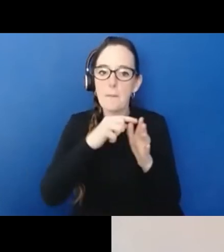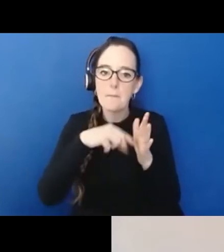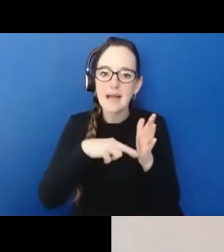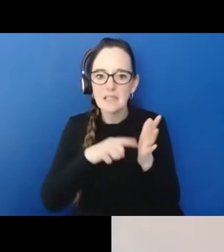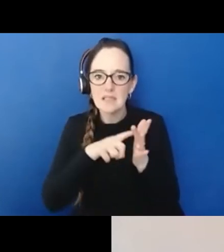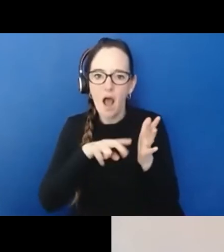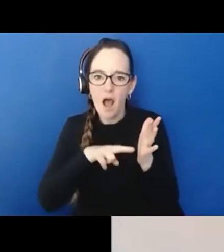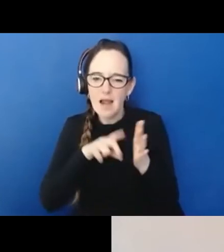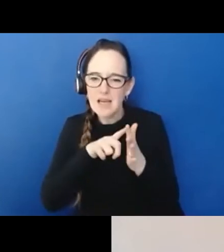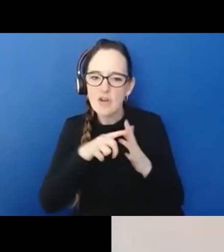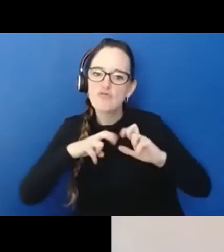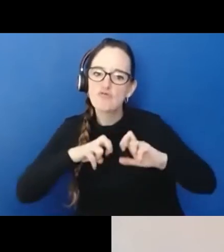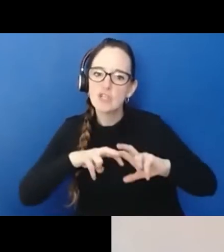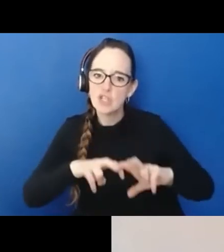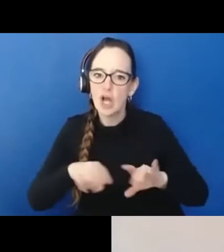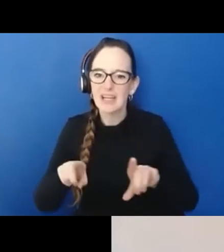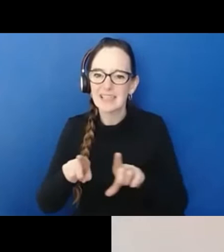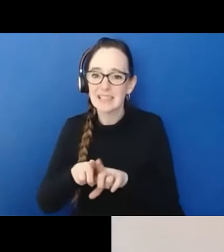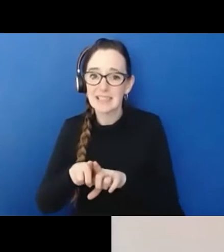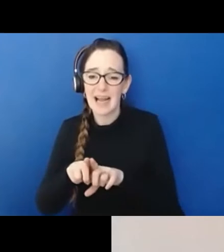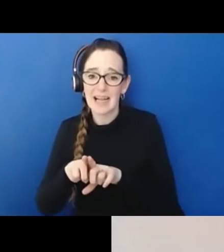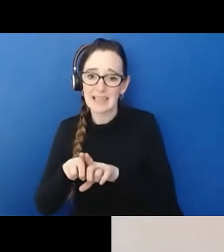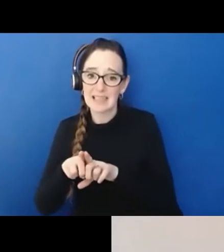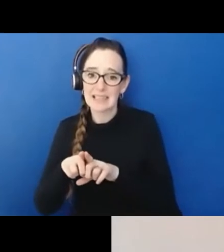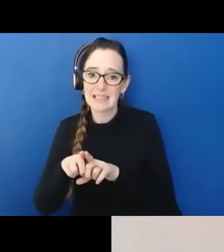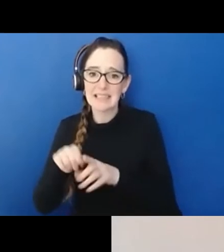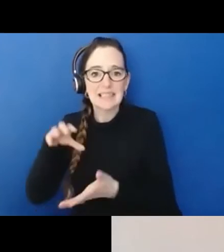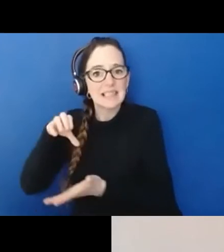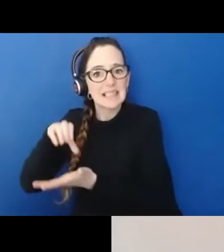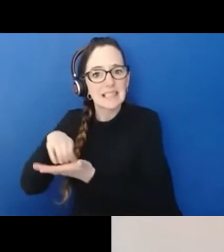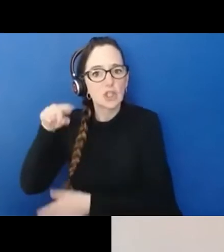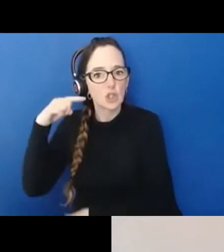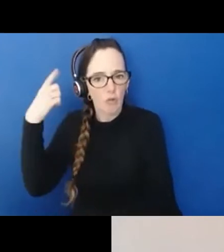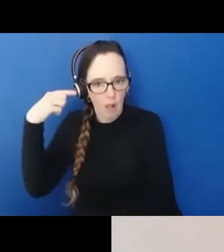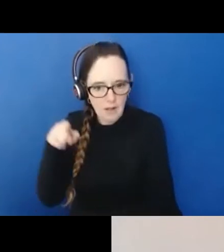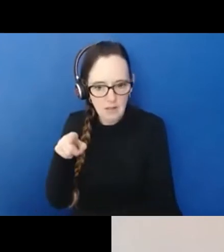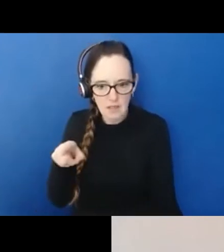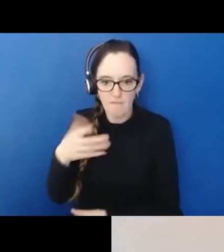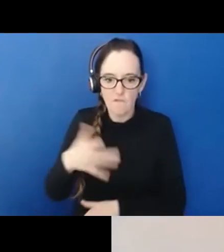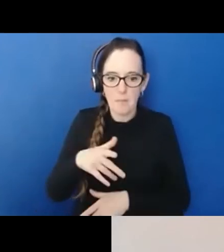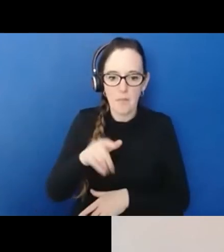and the Goeth Institute in London and from those nodes we then created two different